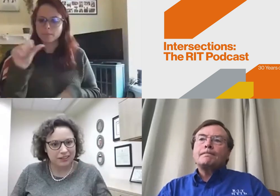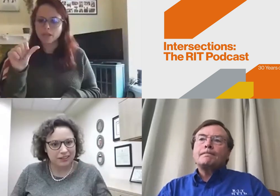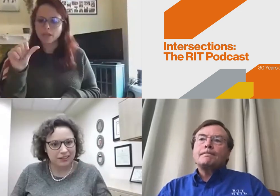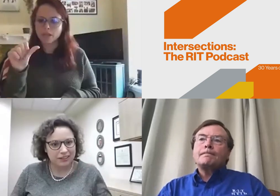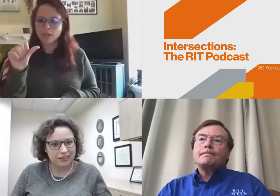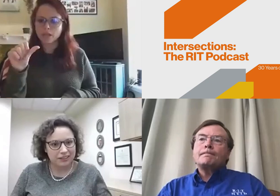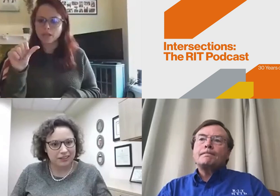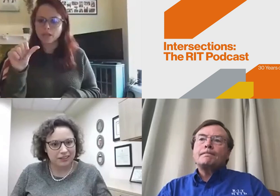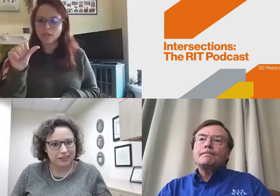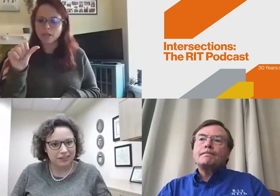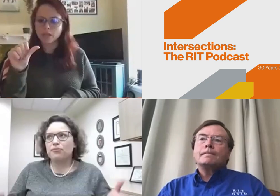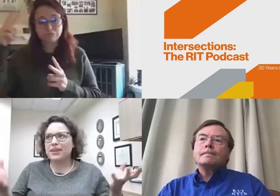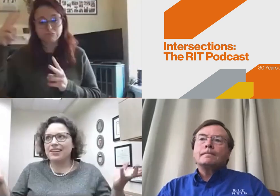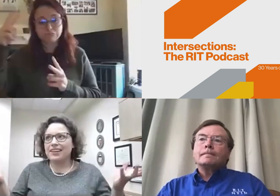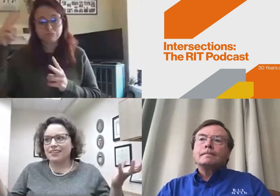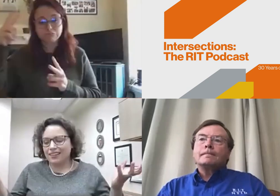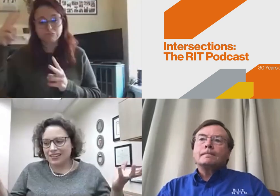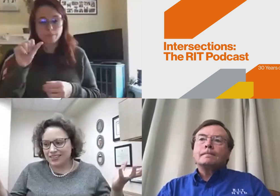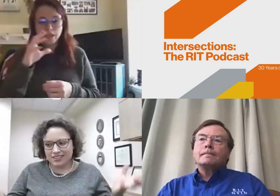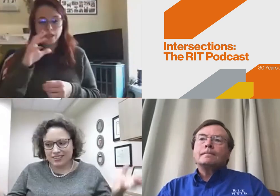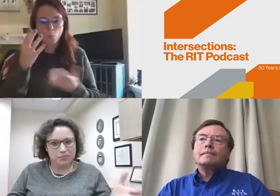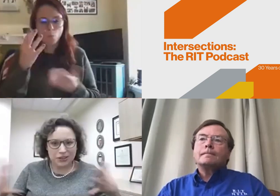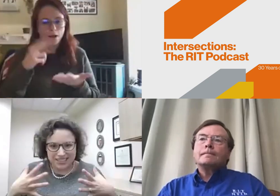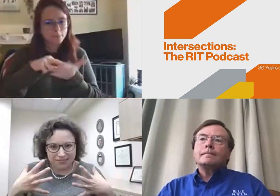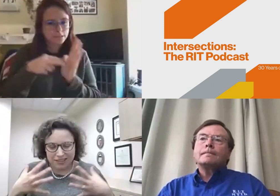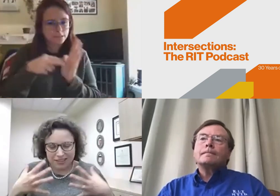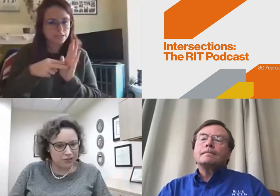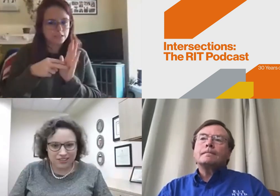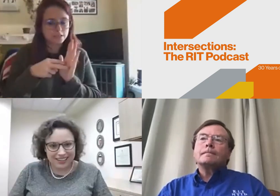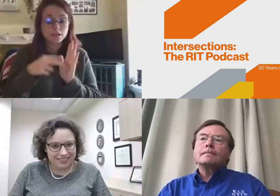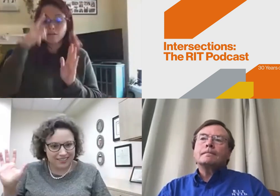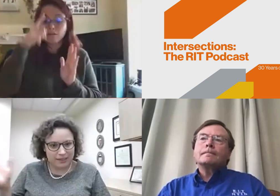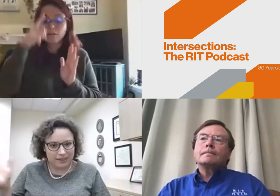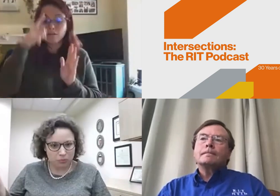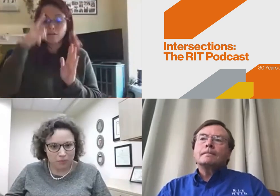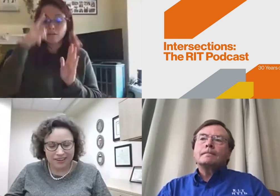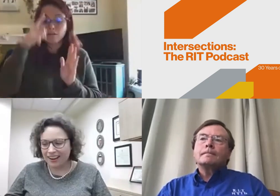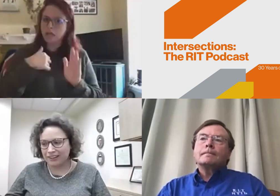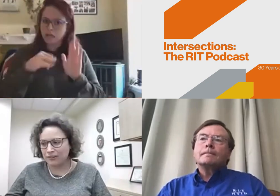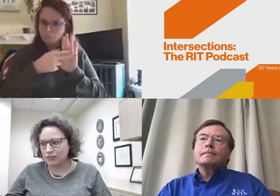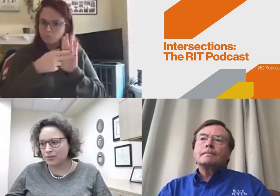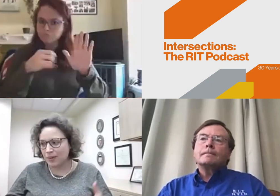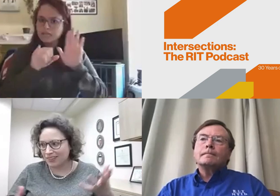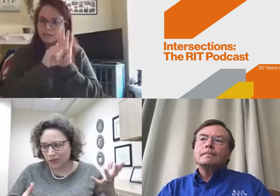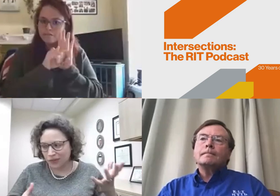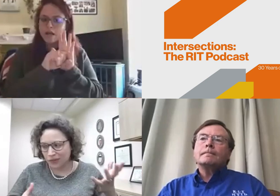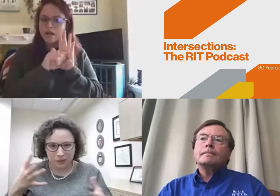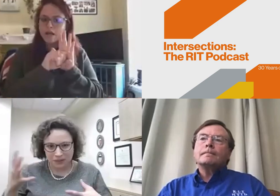And for me, as somebody who identifies personally as a disabled woman and who spent her whole